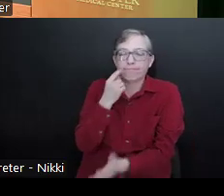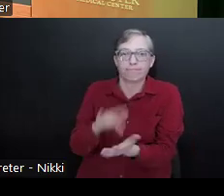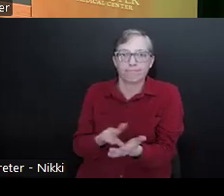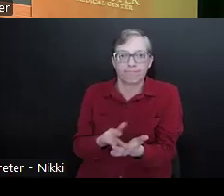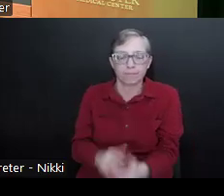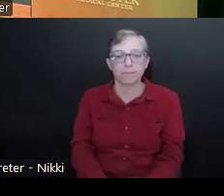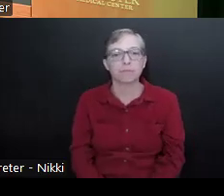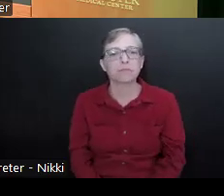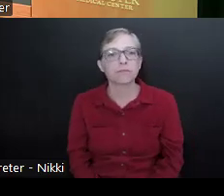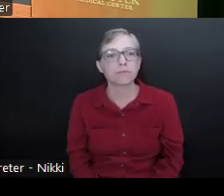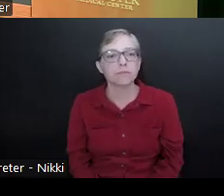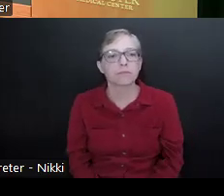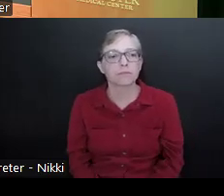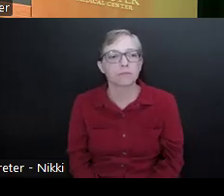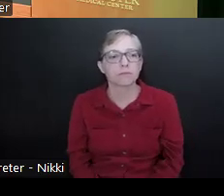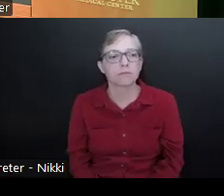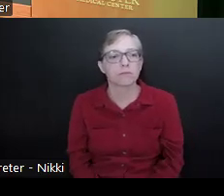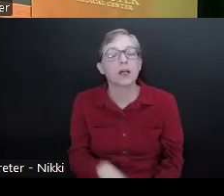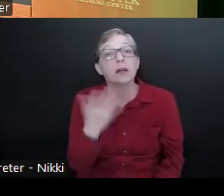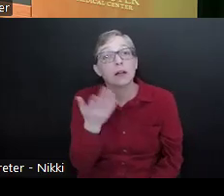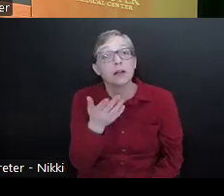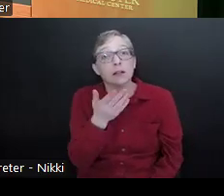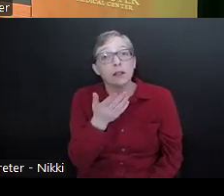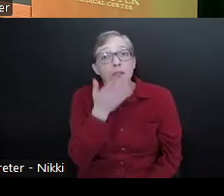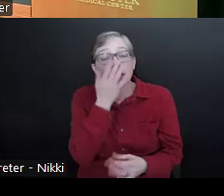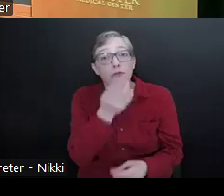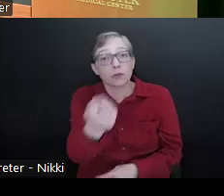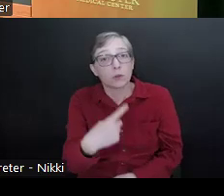don't have the number exactly off the top of my head but I think about 90% of folks had stopped